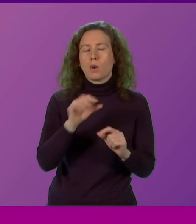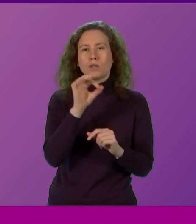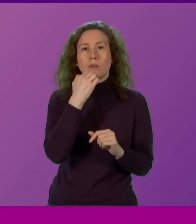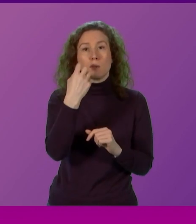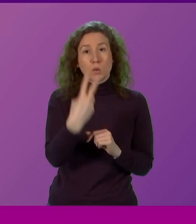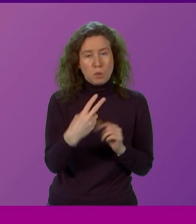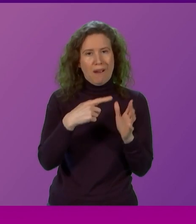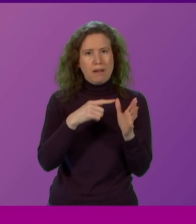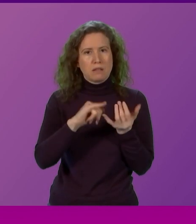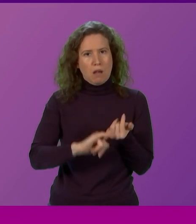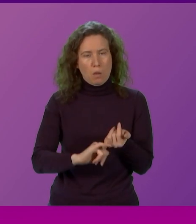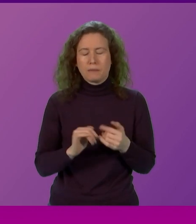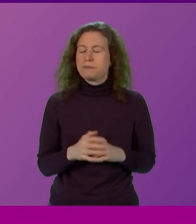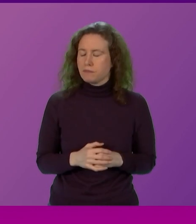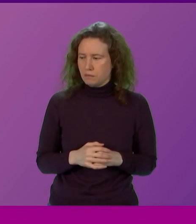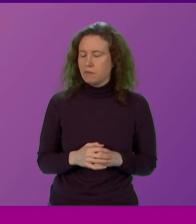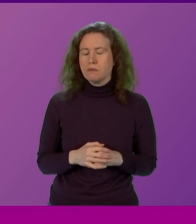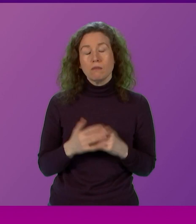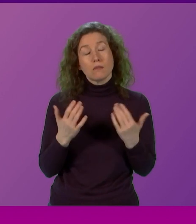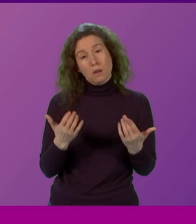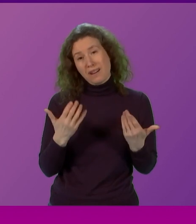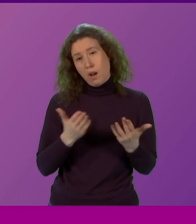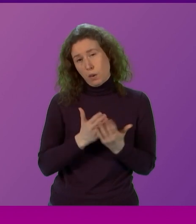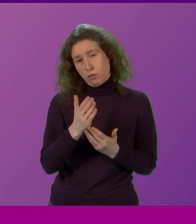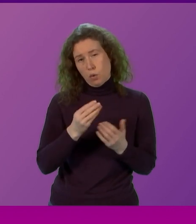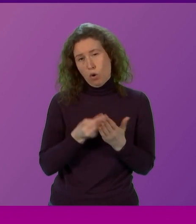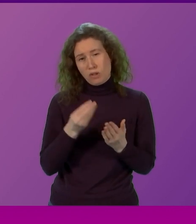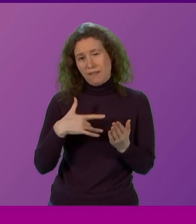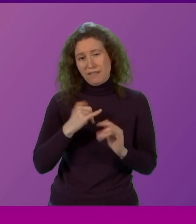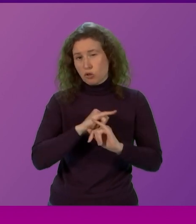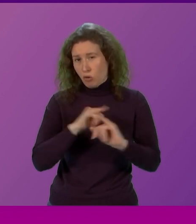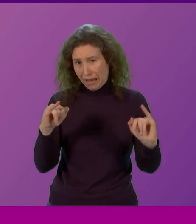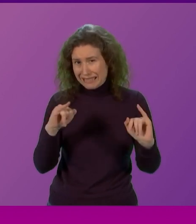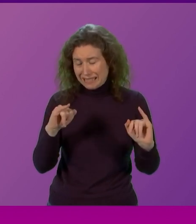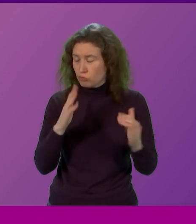We are in the midst of a cost of living crisis that is hitting people hard; a national health